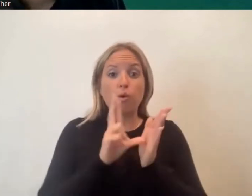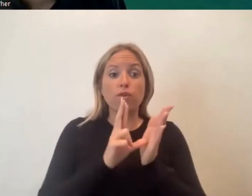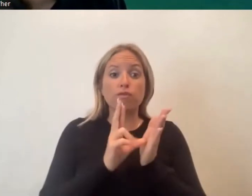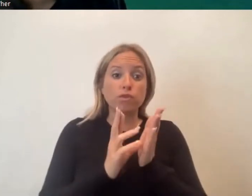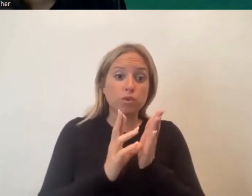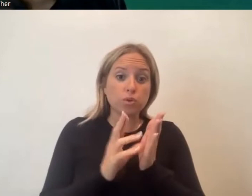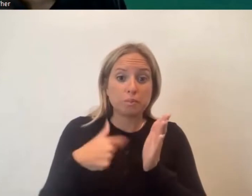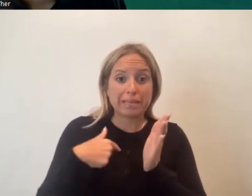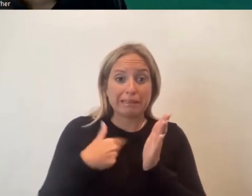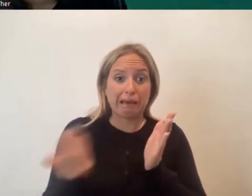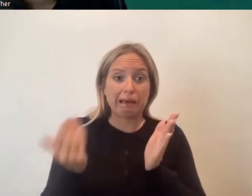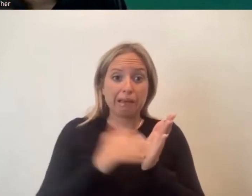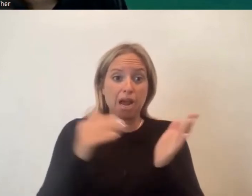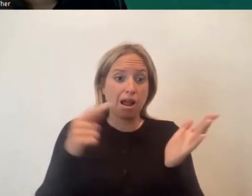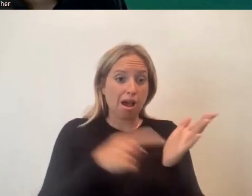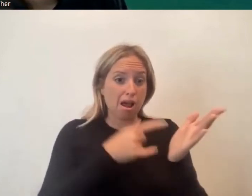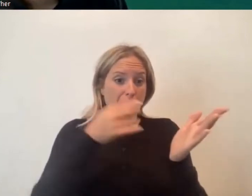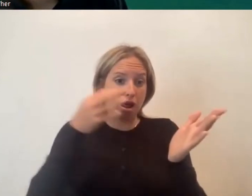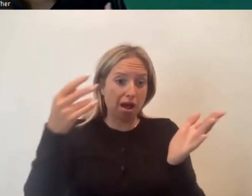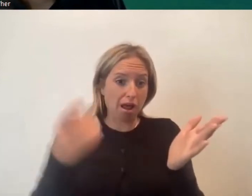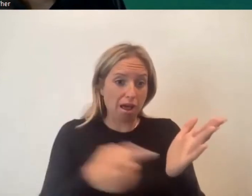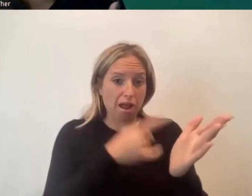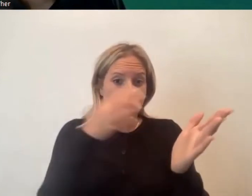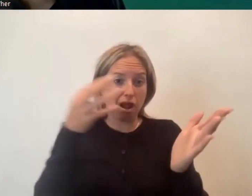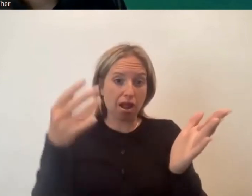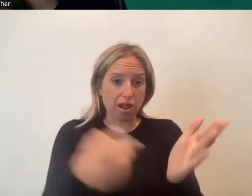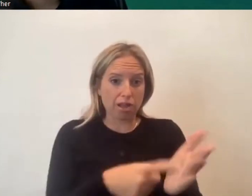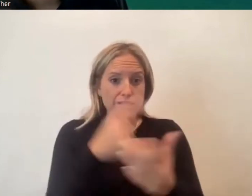Cause it seems like they're really invested in knowing whether or not you can work.